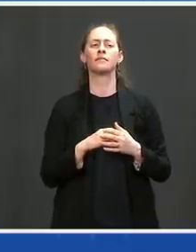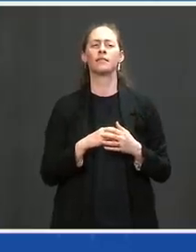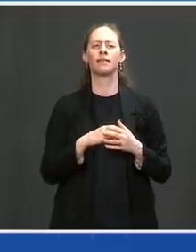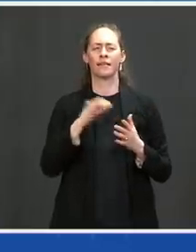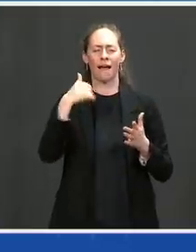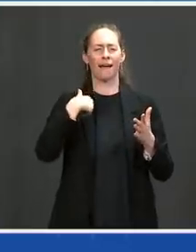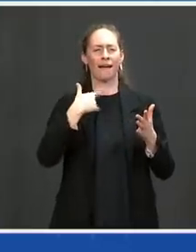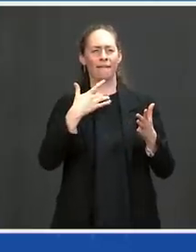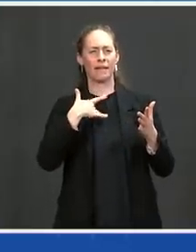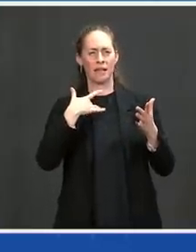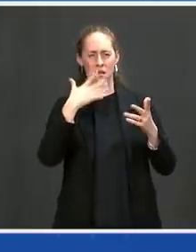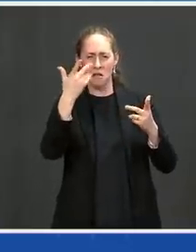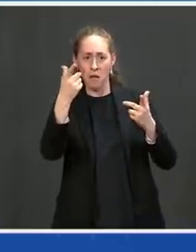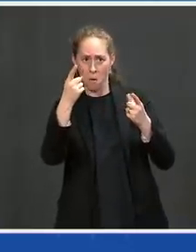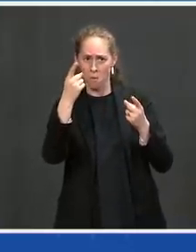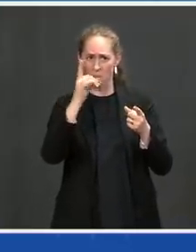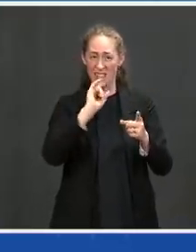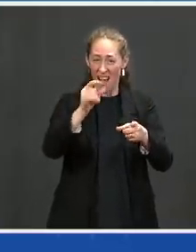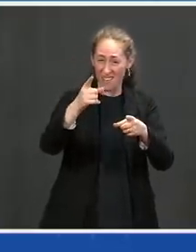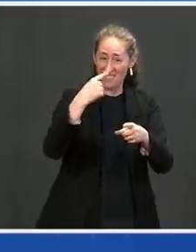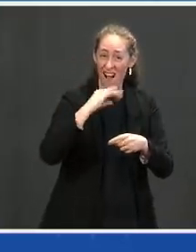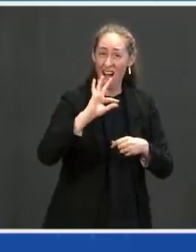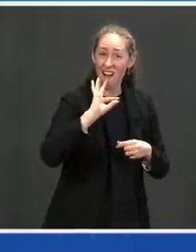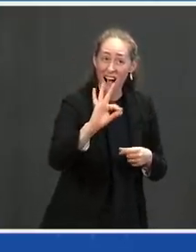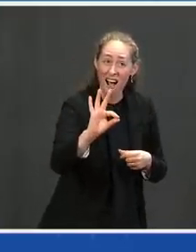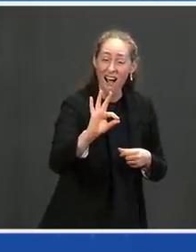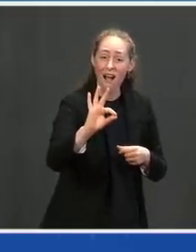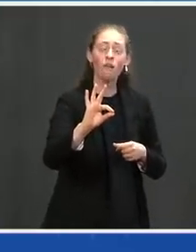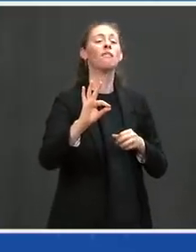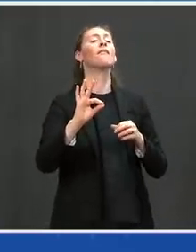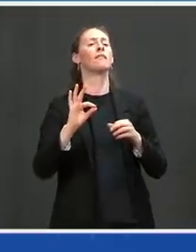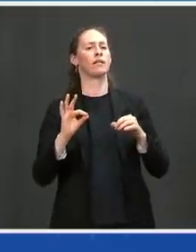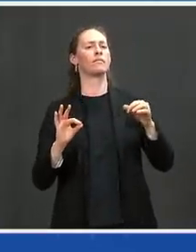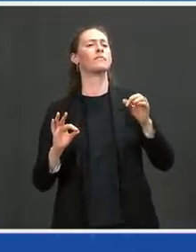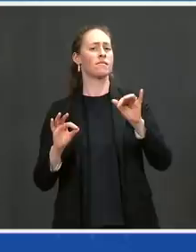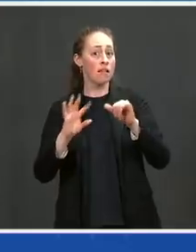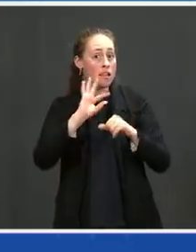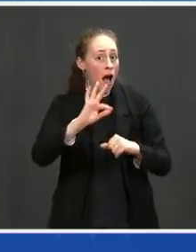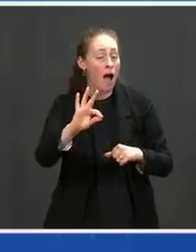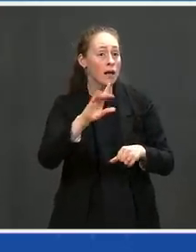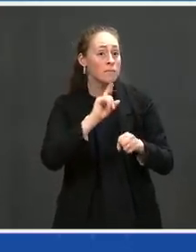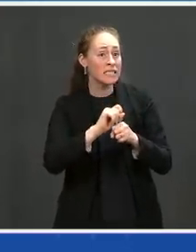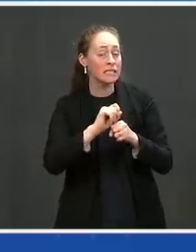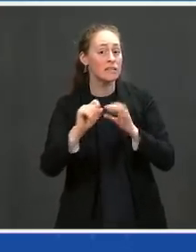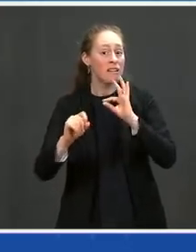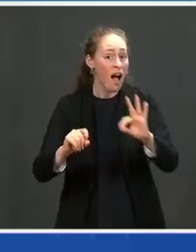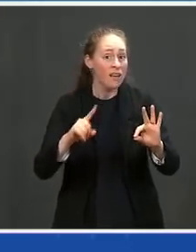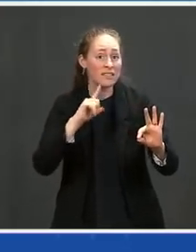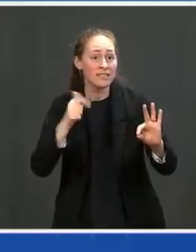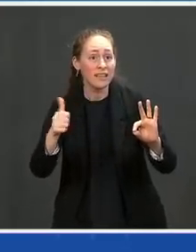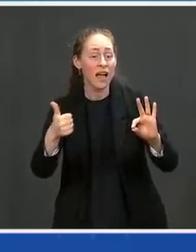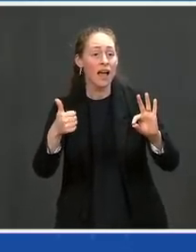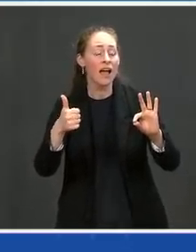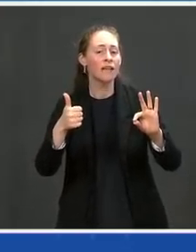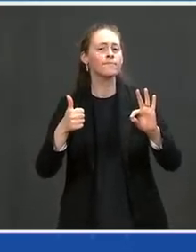"I'm going to send him on a thousand-mile journey across the desert and up to the United States because I know Joe Biden is a nice guy